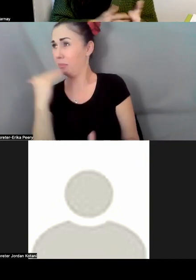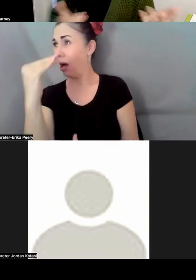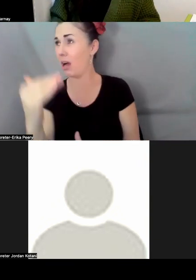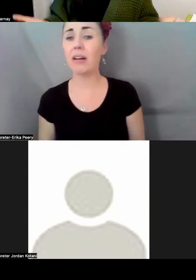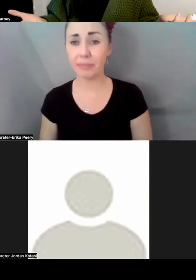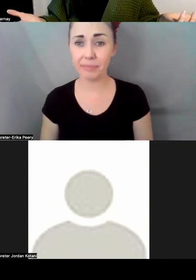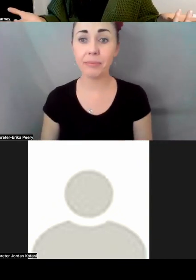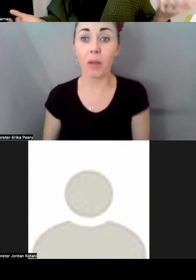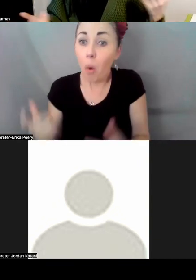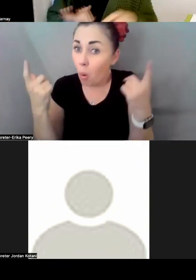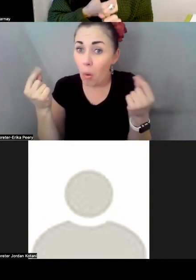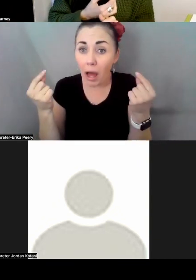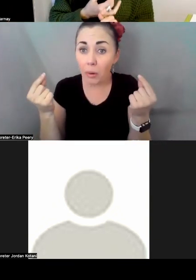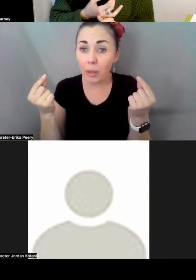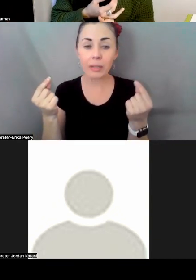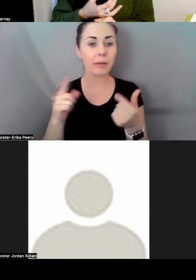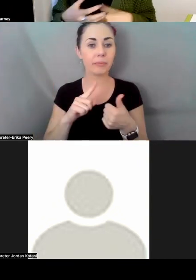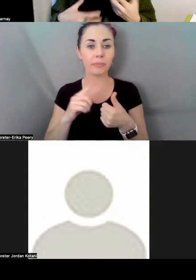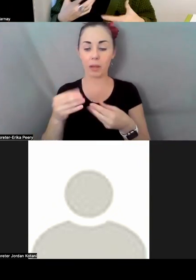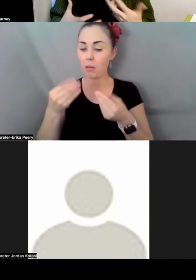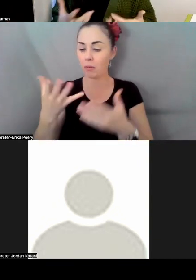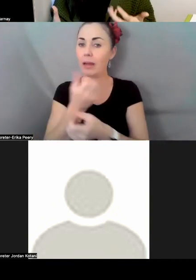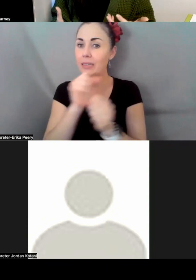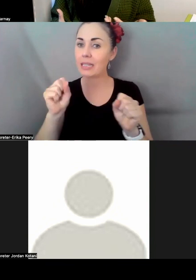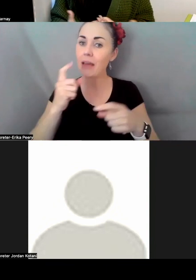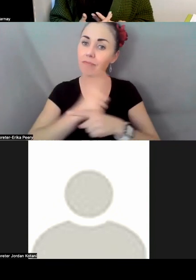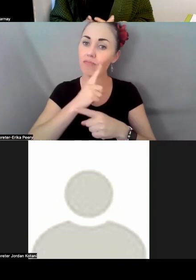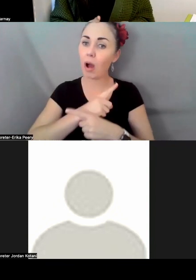What do we do? Provide safe and appropriate methods for stimulating to make sure our kids